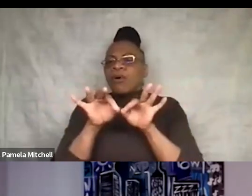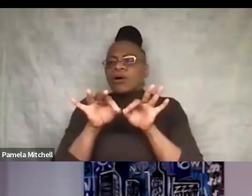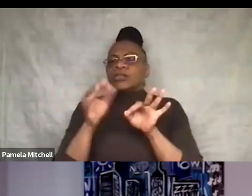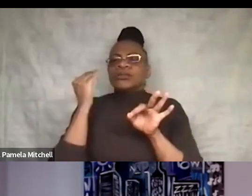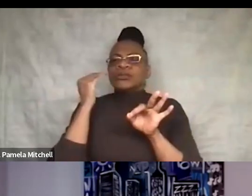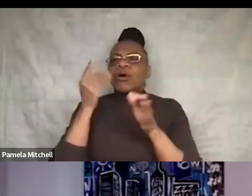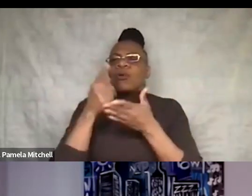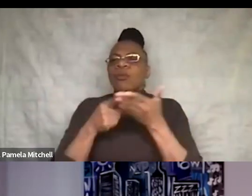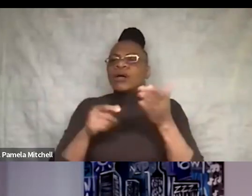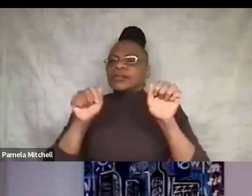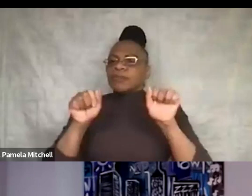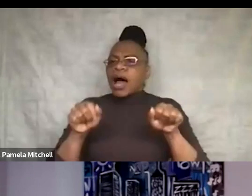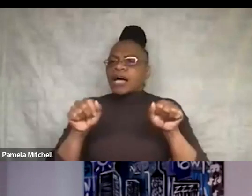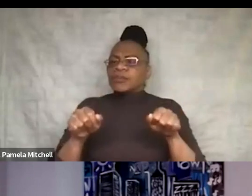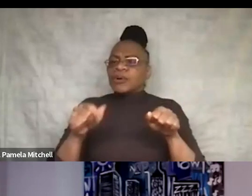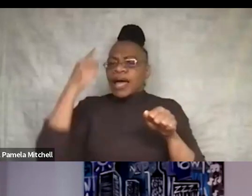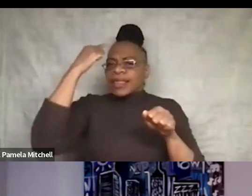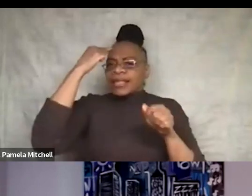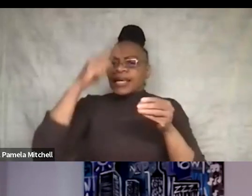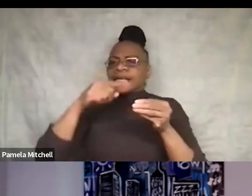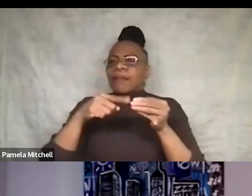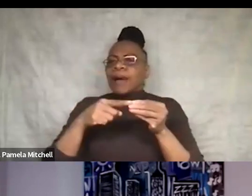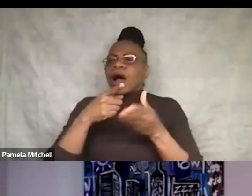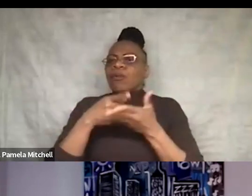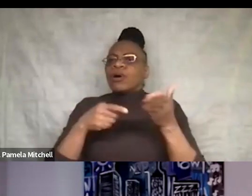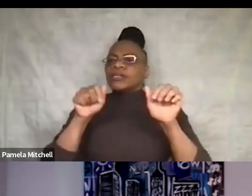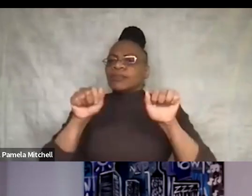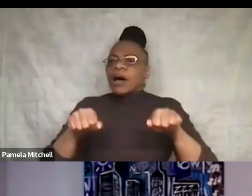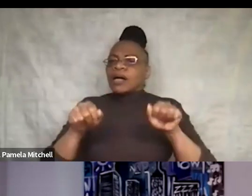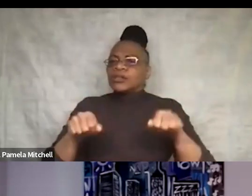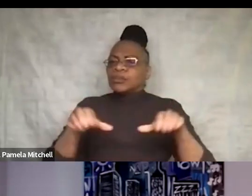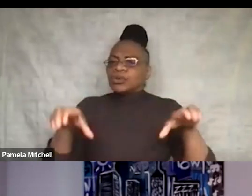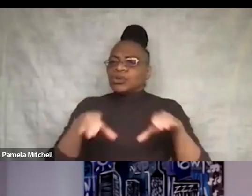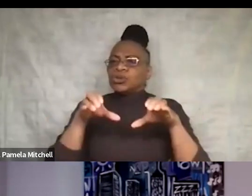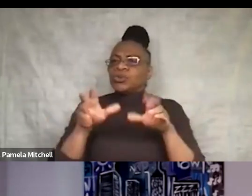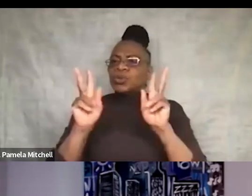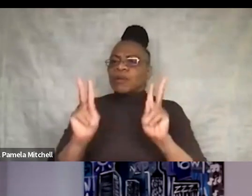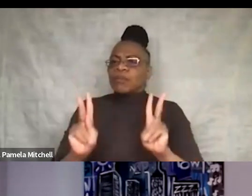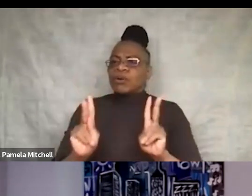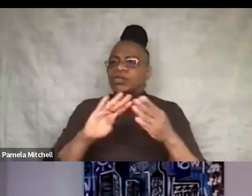to do in someone's community. So I'm just appreciating what you've shown us all today.